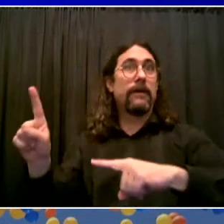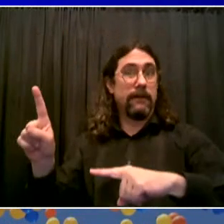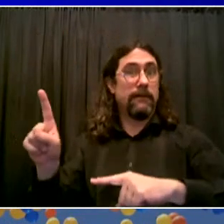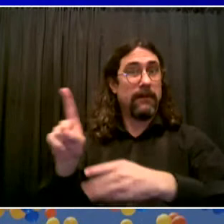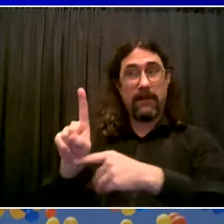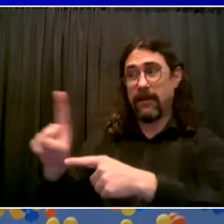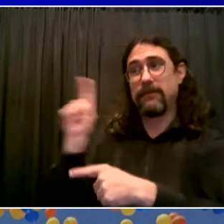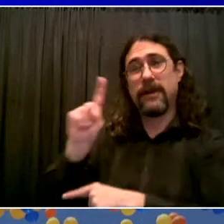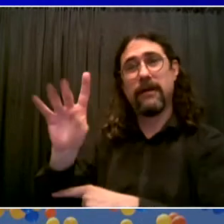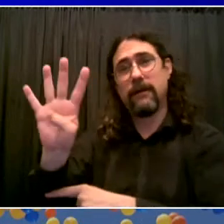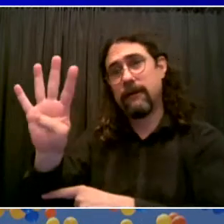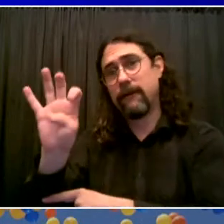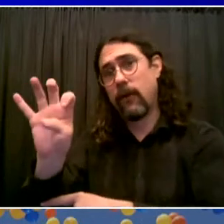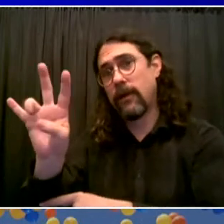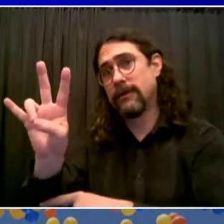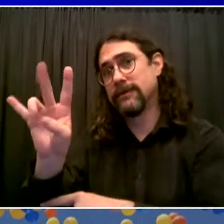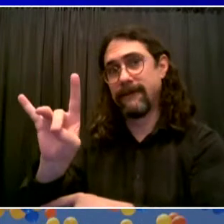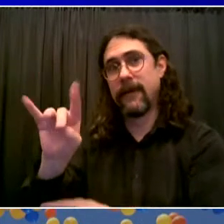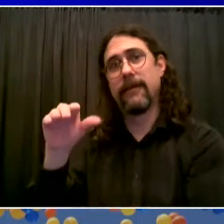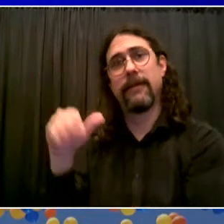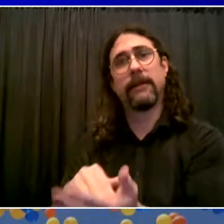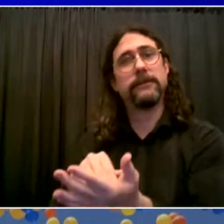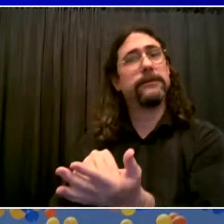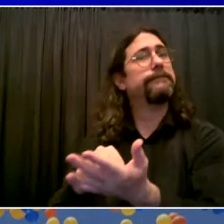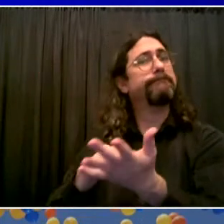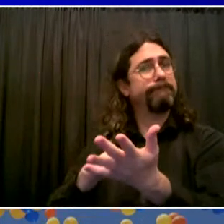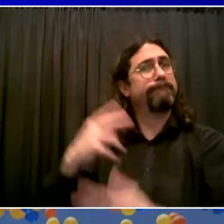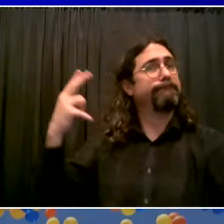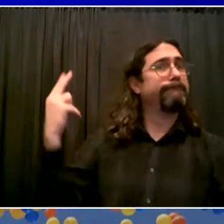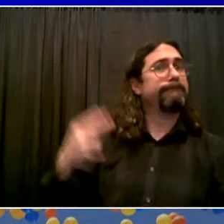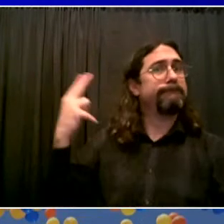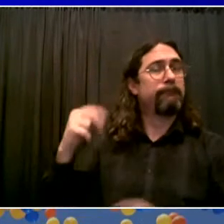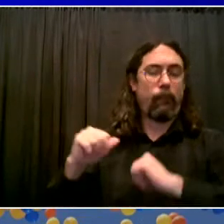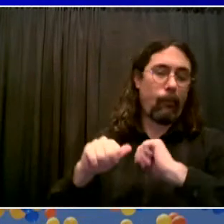LAST WEEK. 478,000, YOU